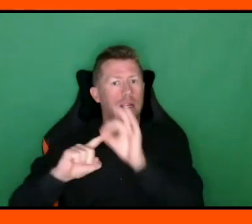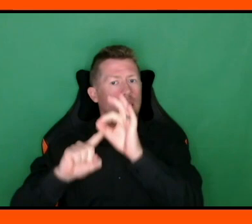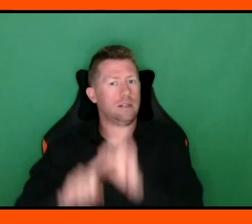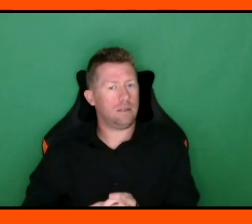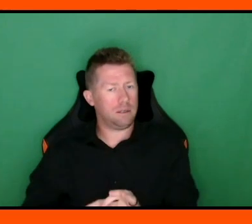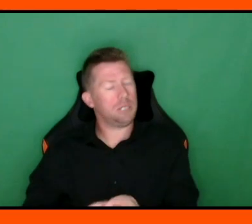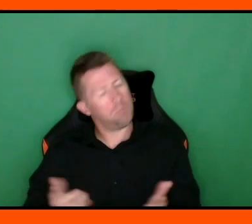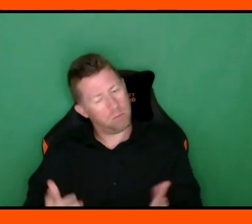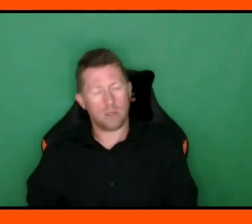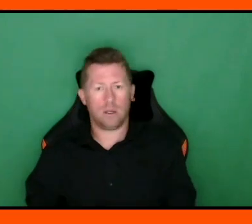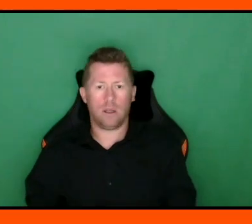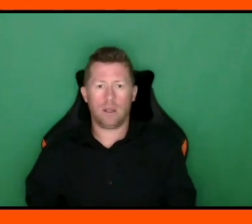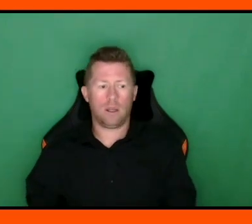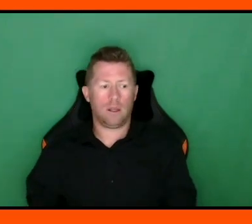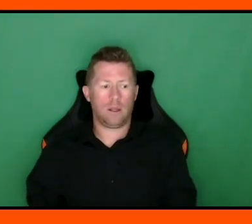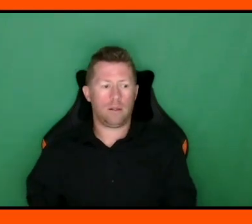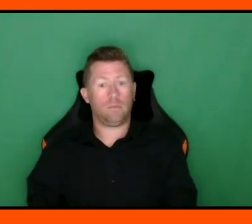One of the questions that we’ve had come in